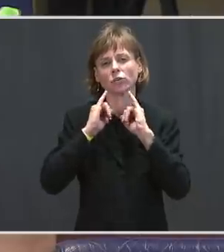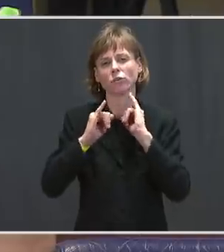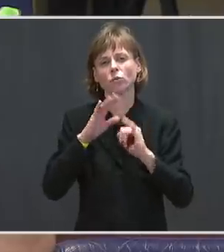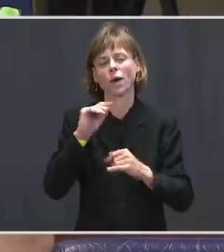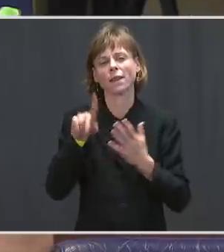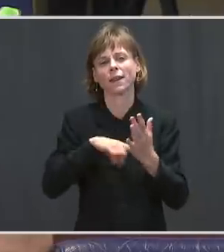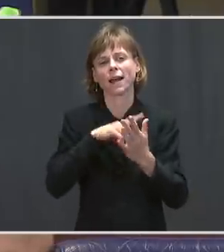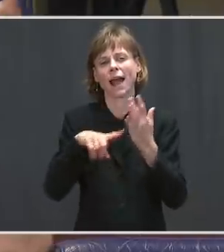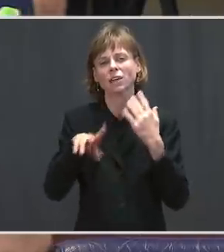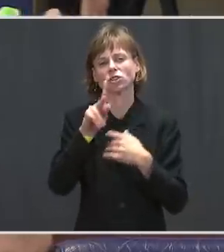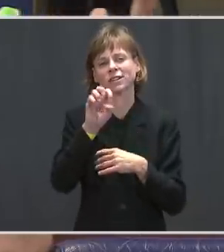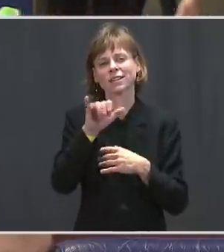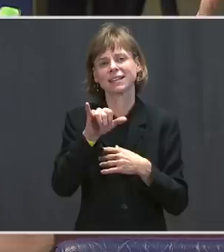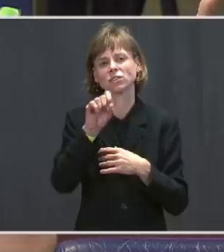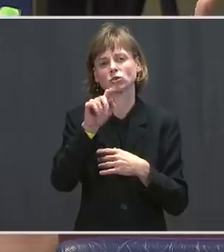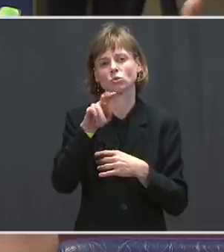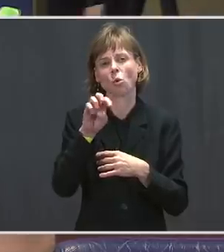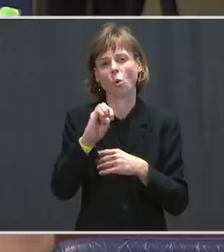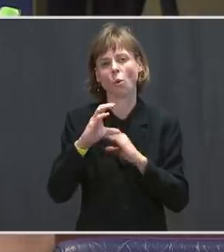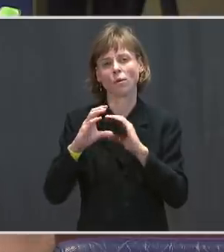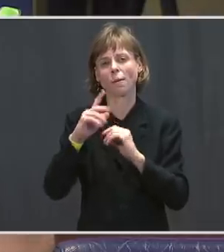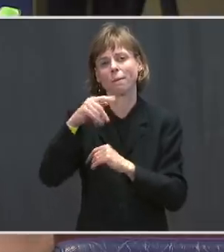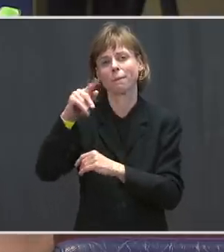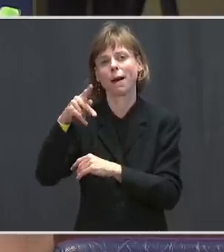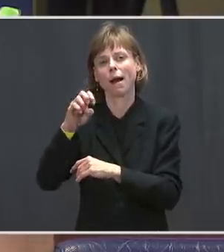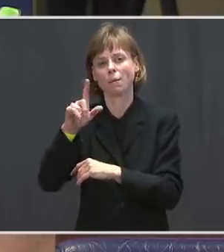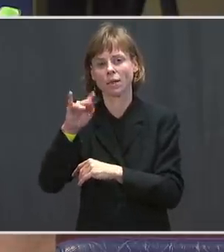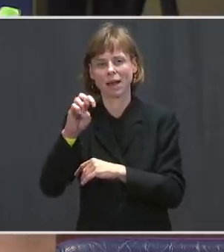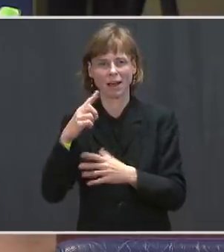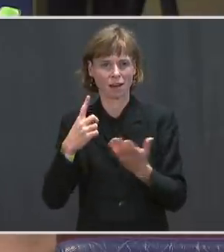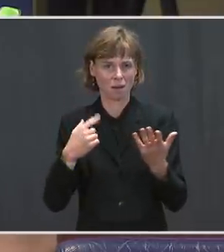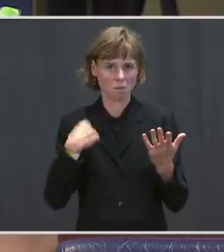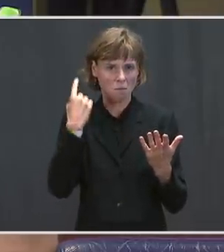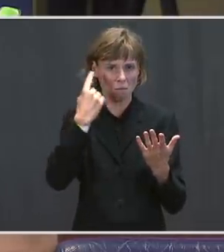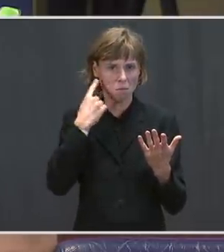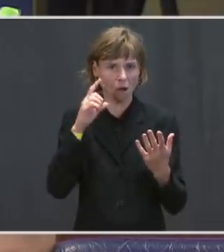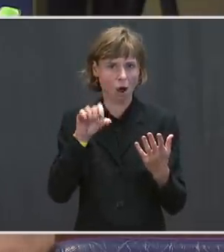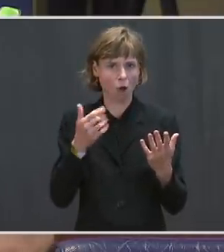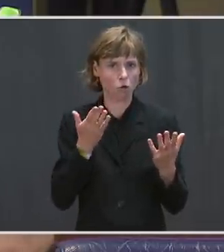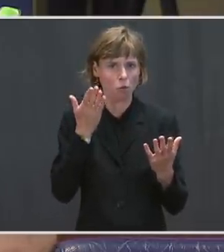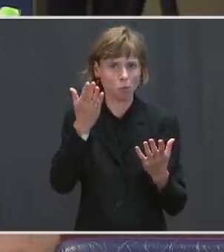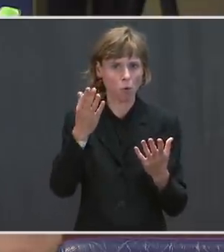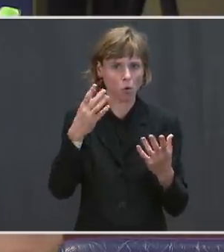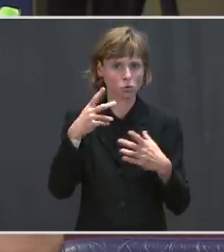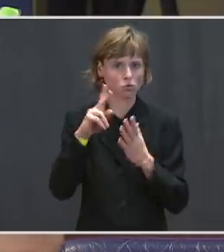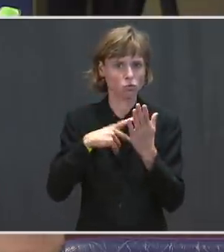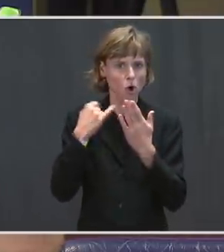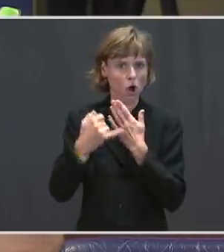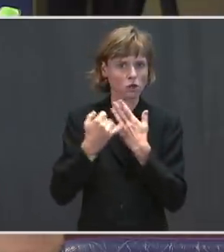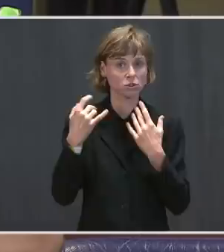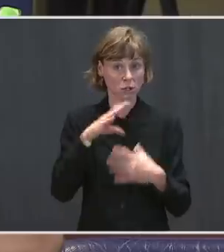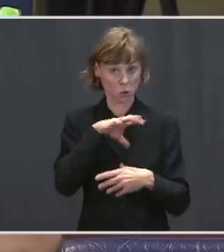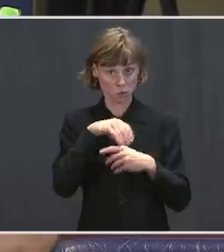of the Keystone Pipeline. Just wondering what the fate are of other proposed projects, including if the president supports Governor Whitmer